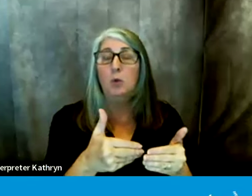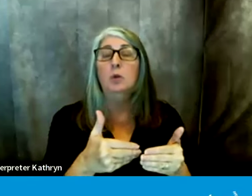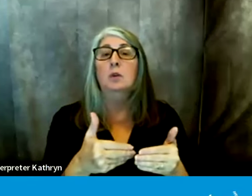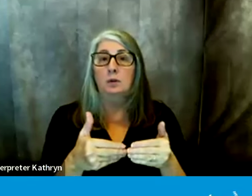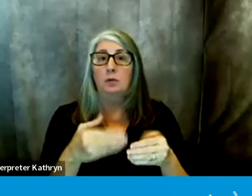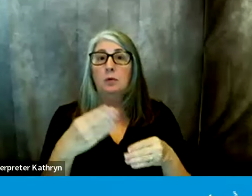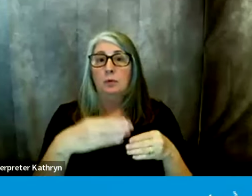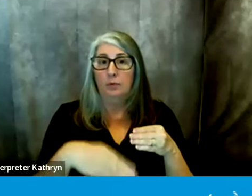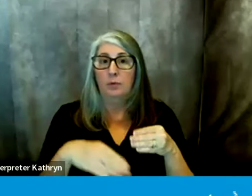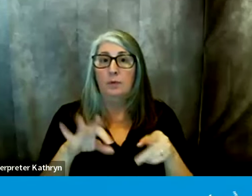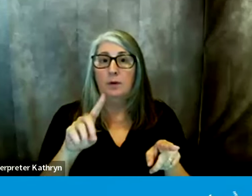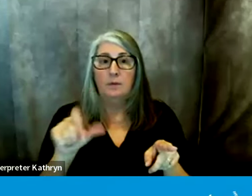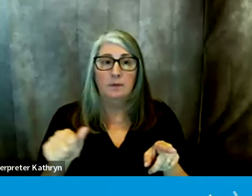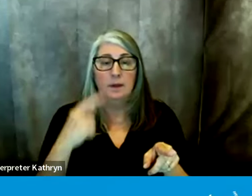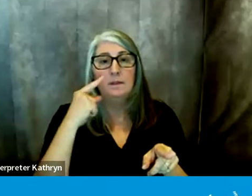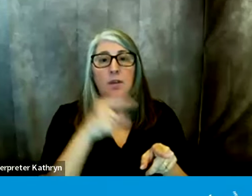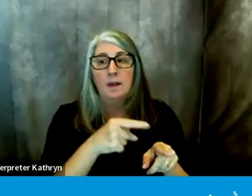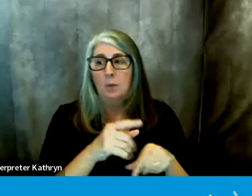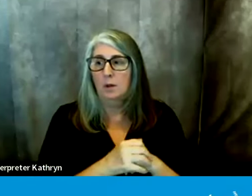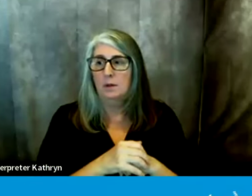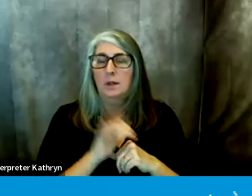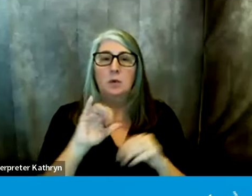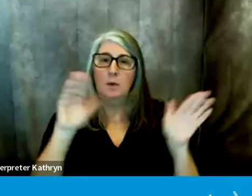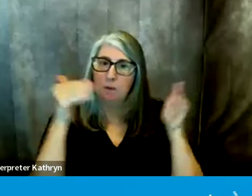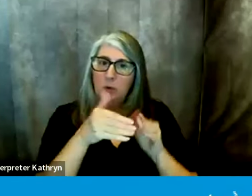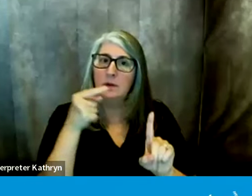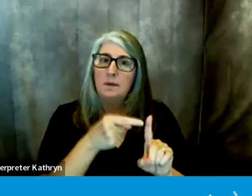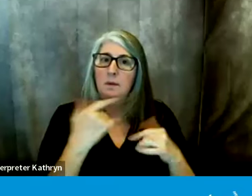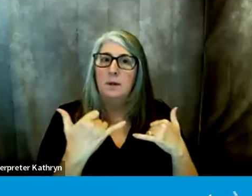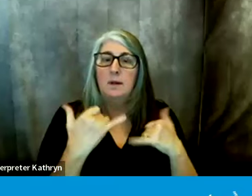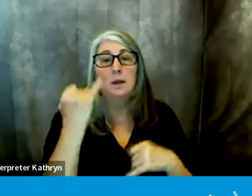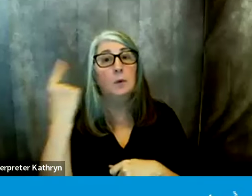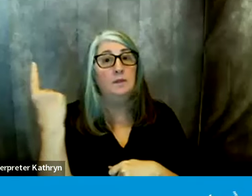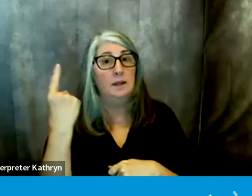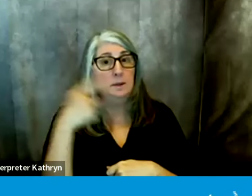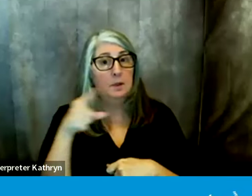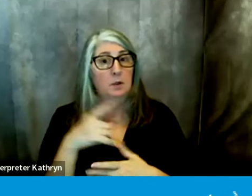on the neurogenic bladder condition. Anyone that's interested in participating